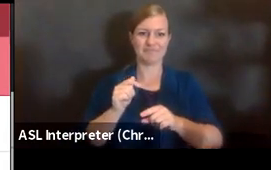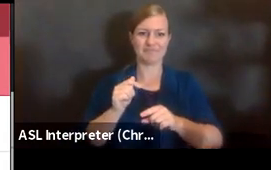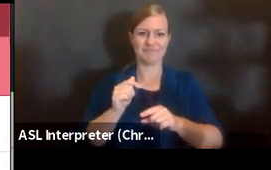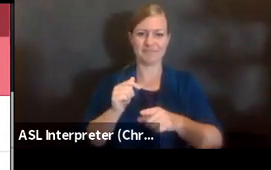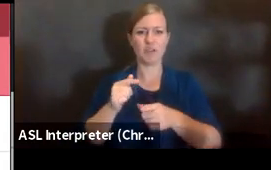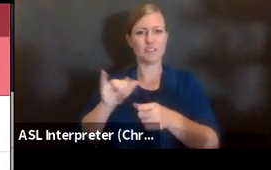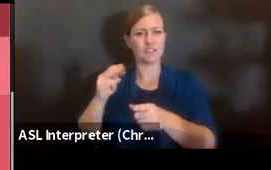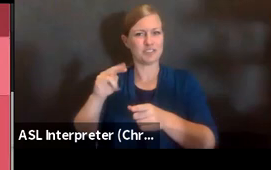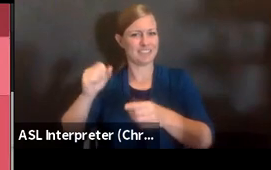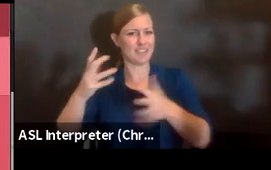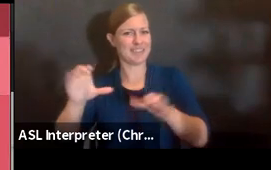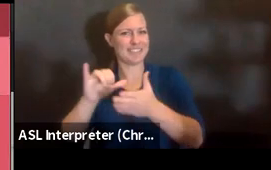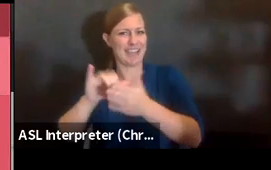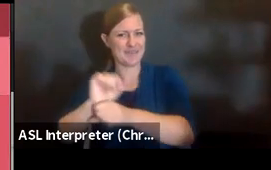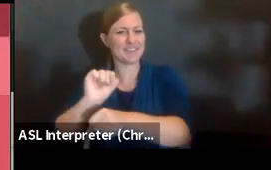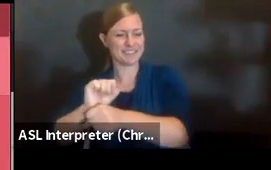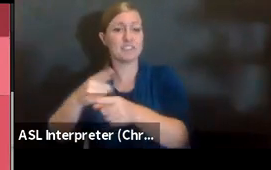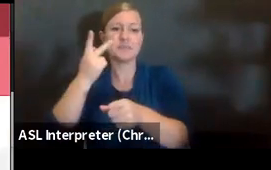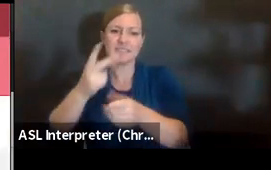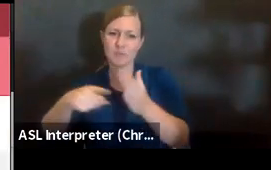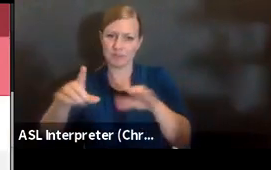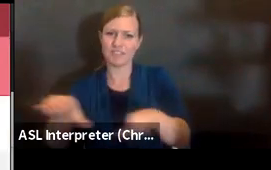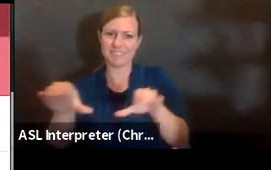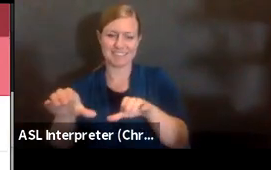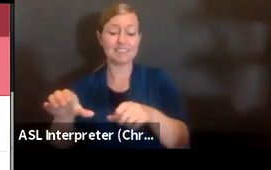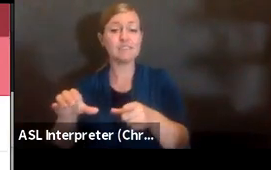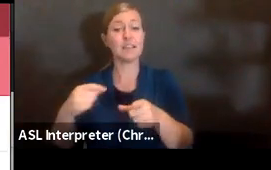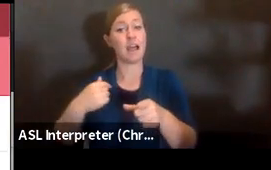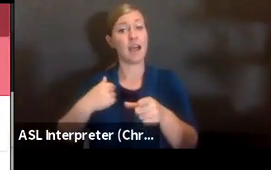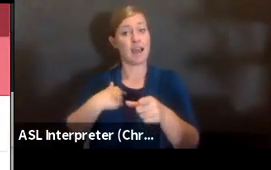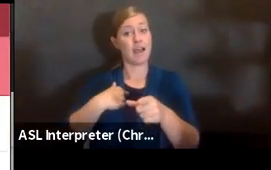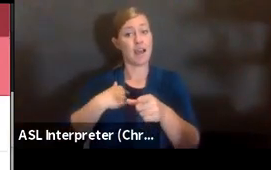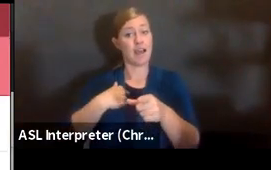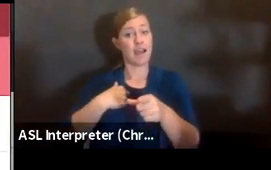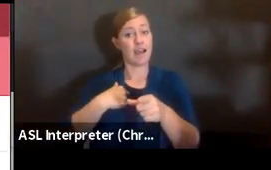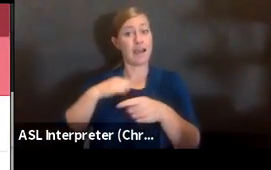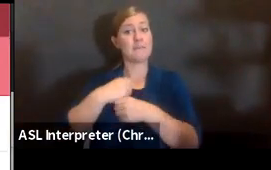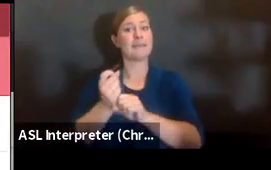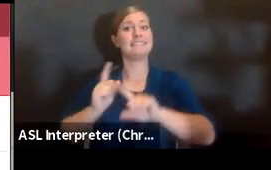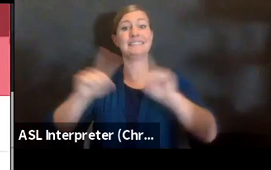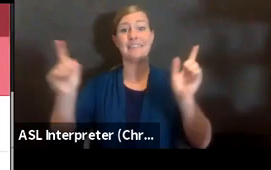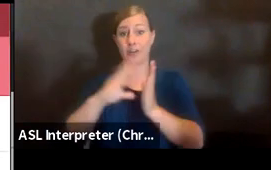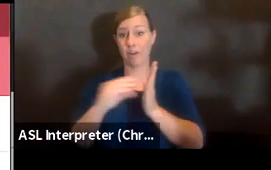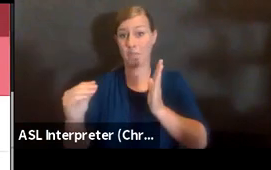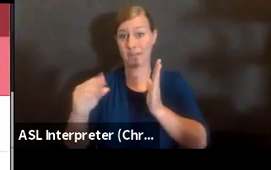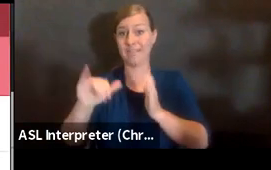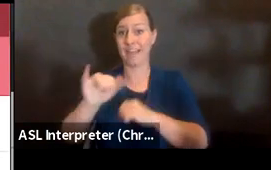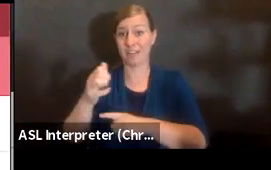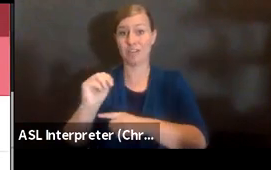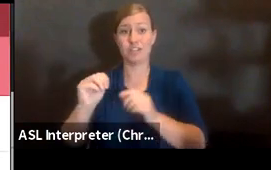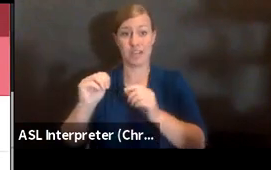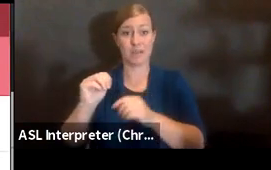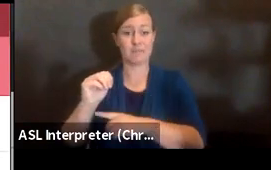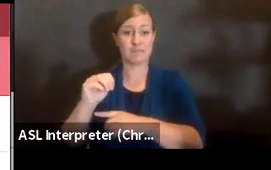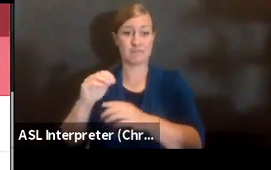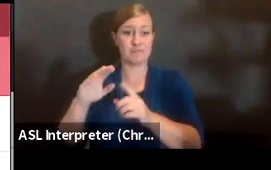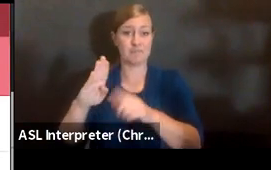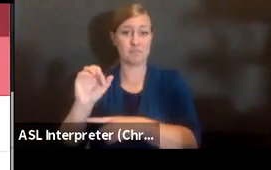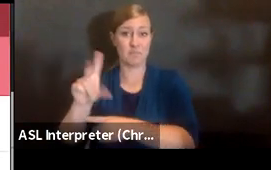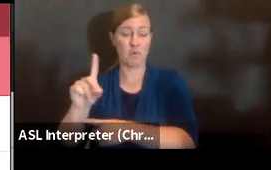Katherine Livick - ESD 112: So let's go see what she did. I actually made a different copy of the Jamboard. I chose the option that said, Make a copy for each student